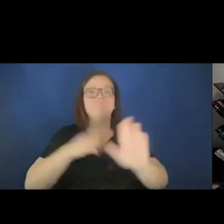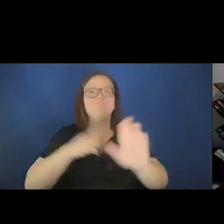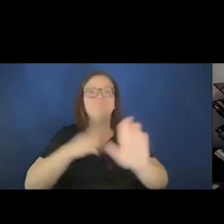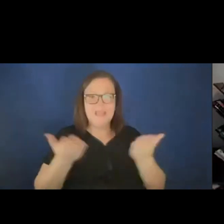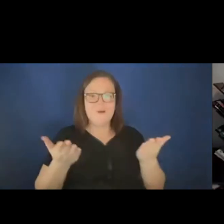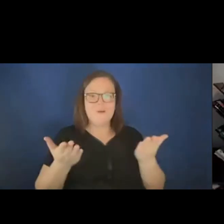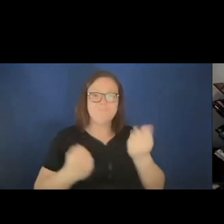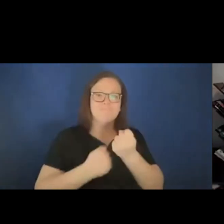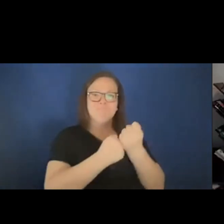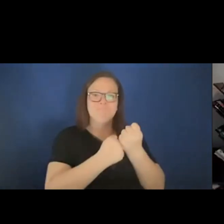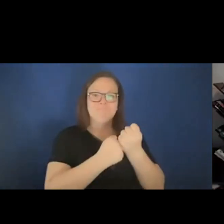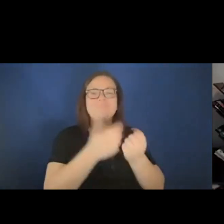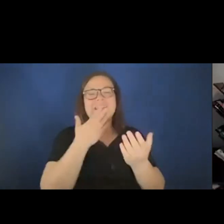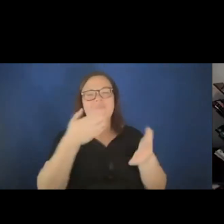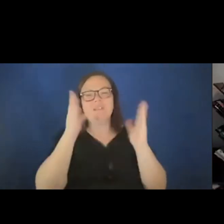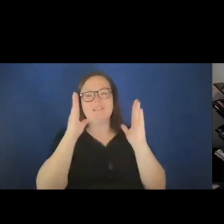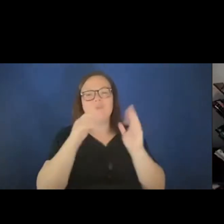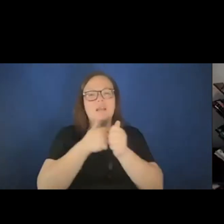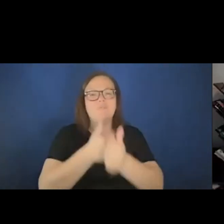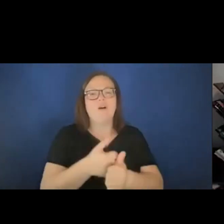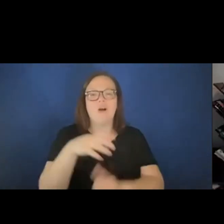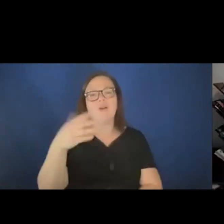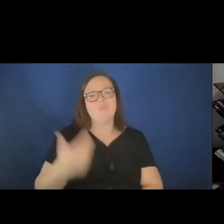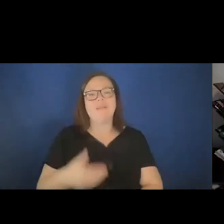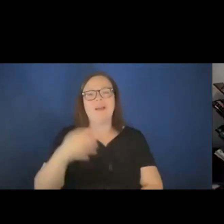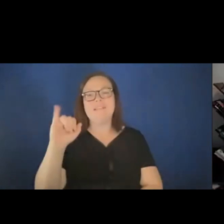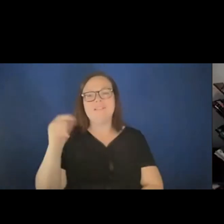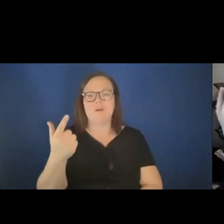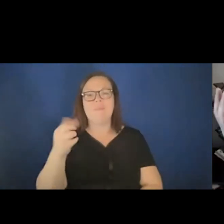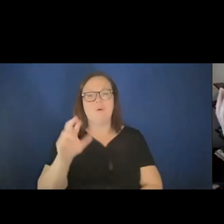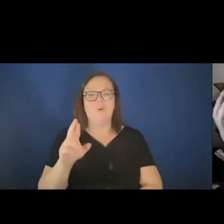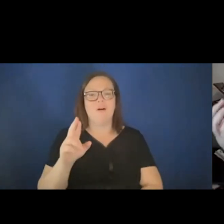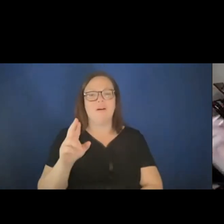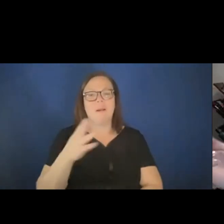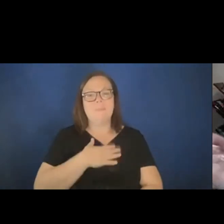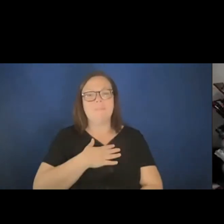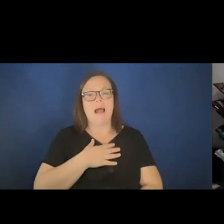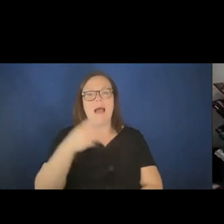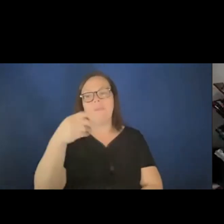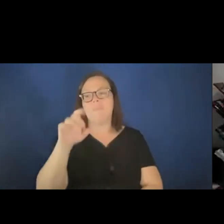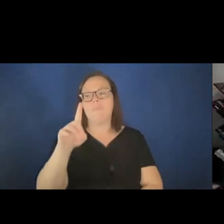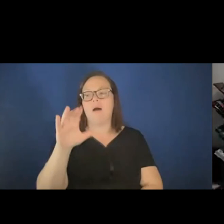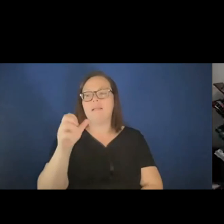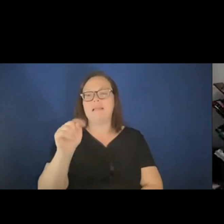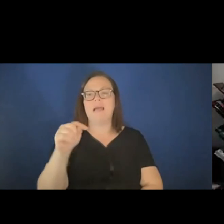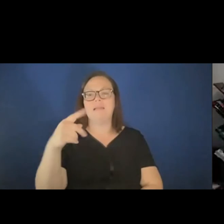you for listening You can follow Deanna Starshine on Instagram or check out the podcast Poetize with Deanna Starshine.